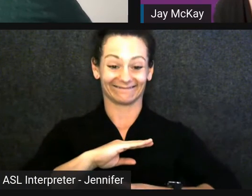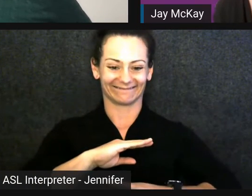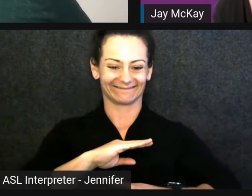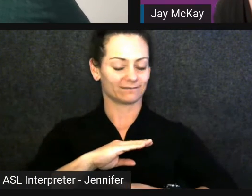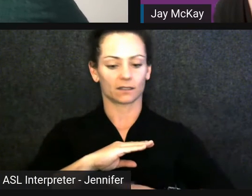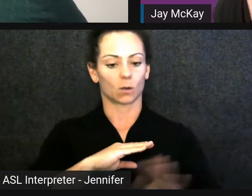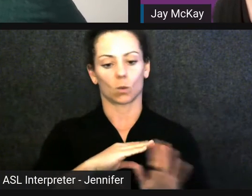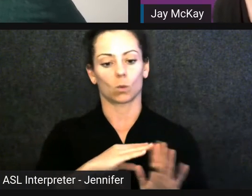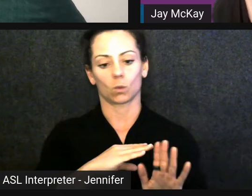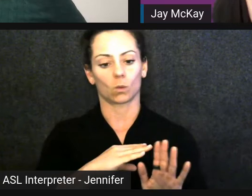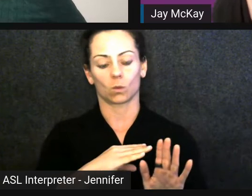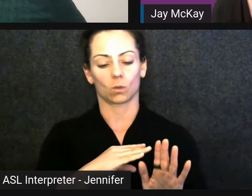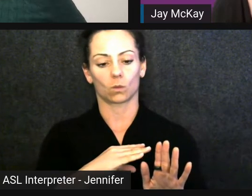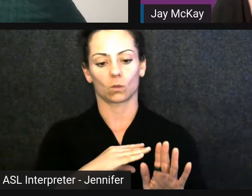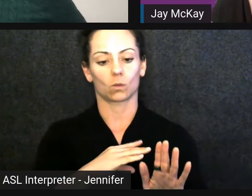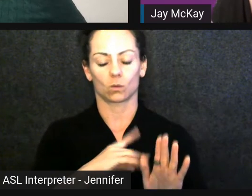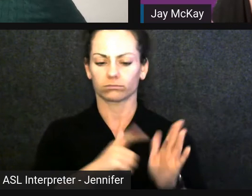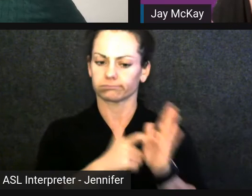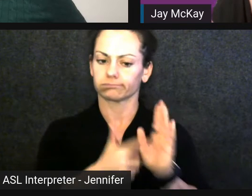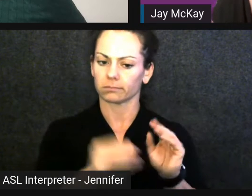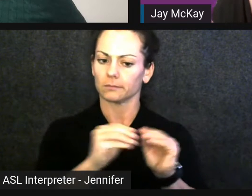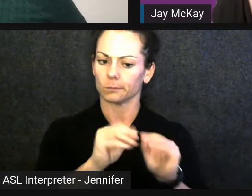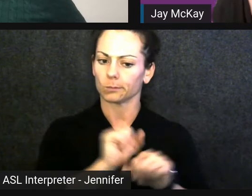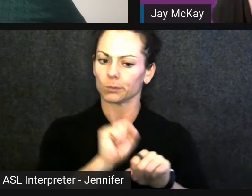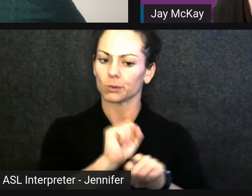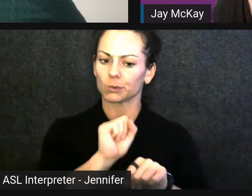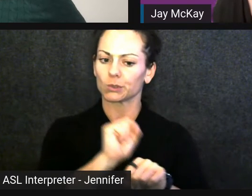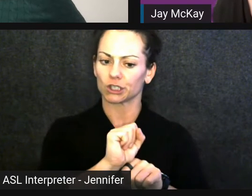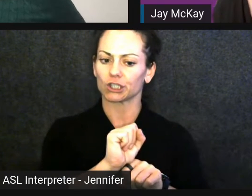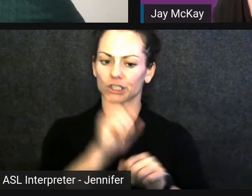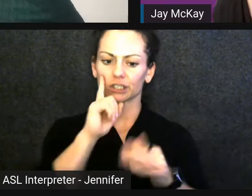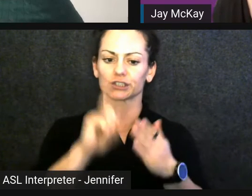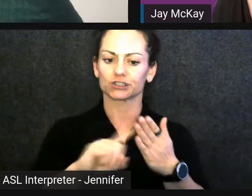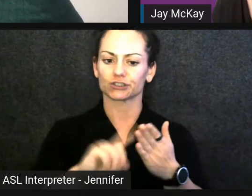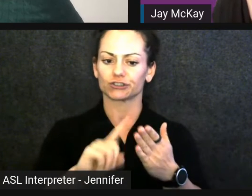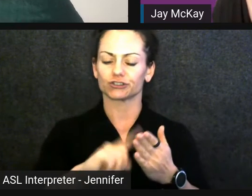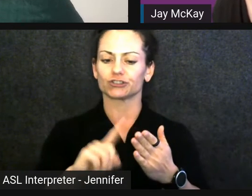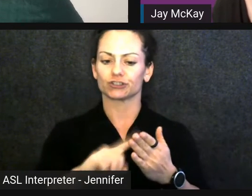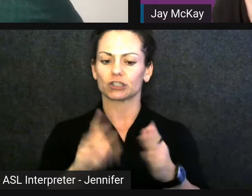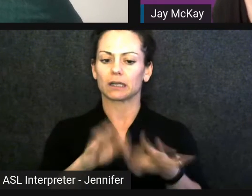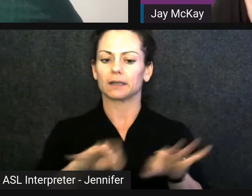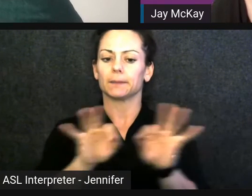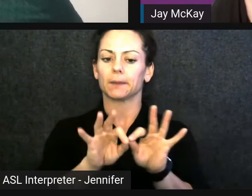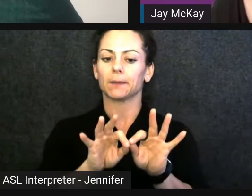I think that's the most important factor here.